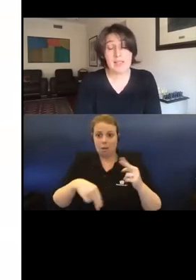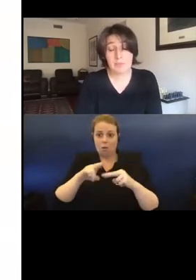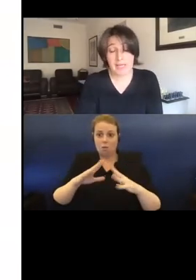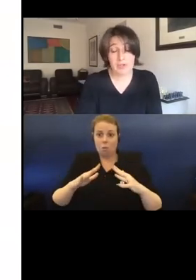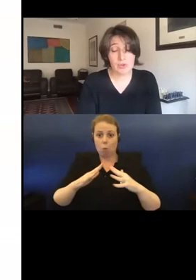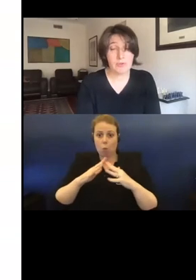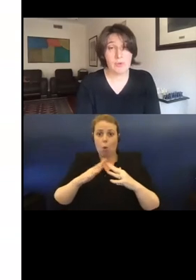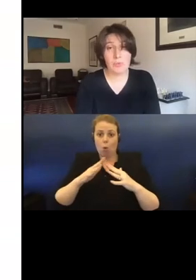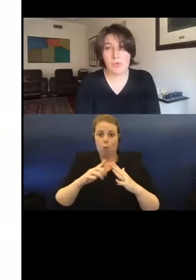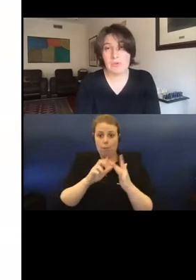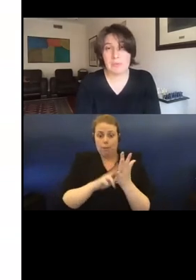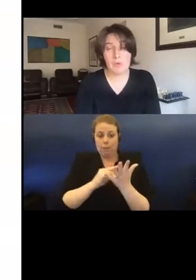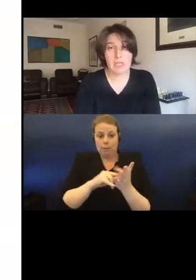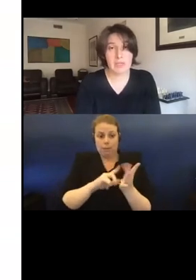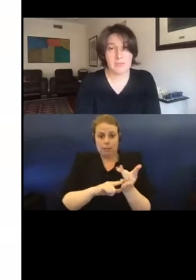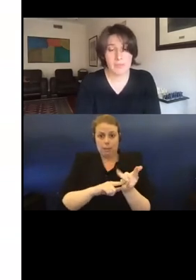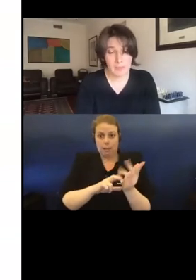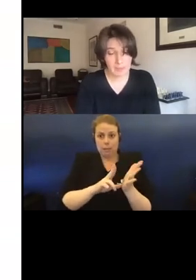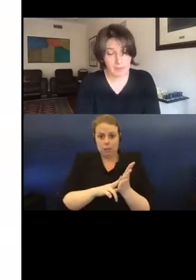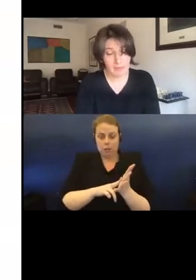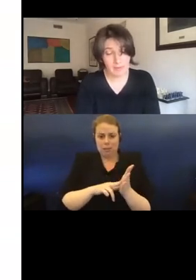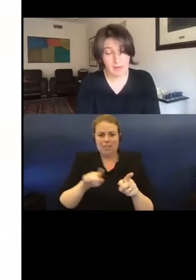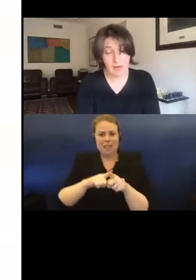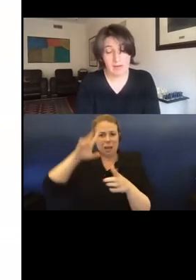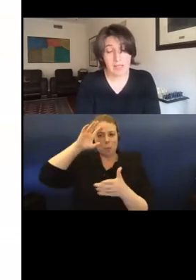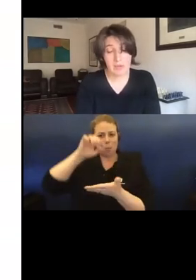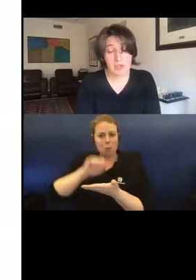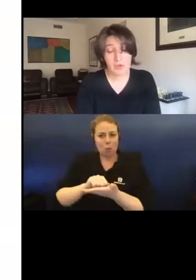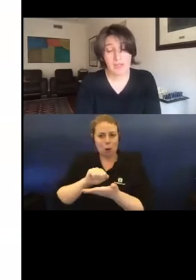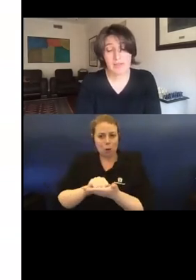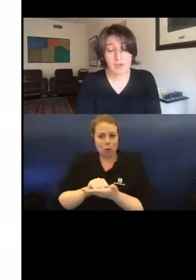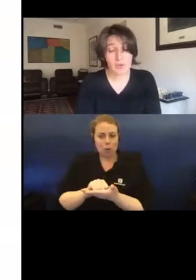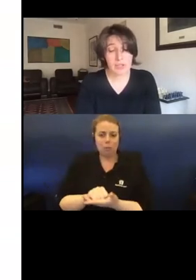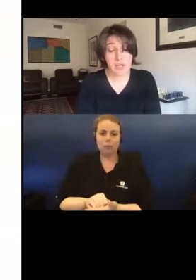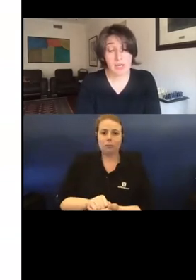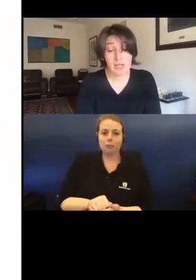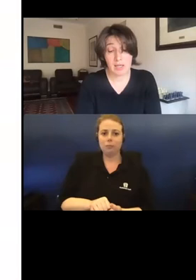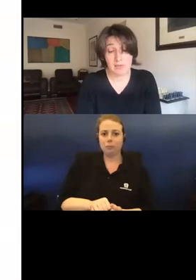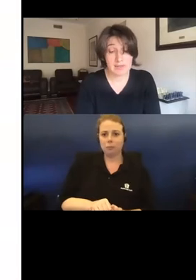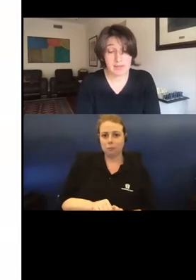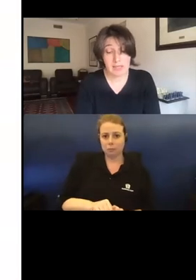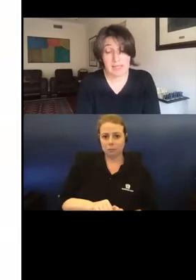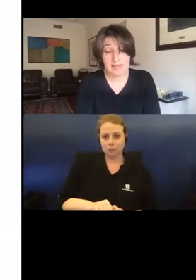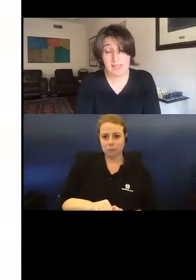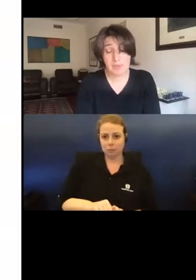takes on the form of a memorial the image is not nothing concrete archives is an exhibition